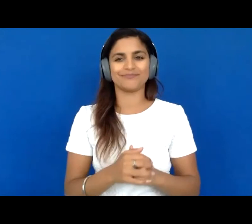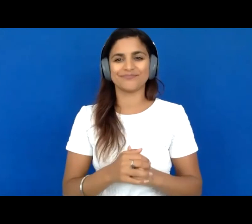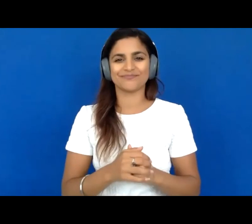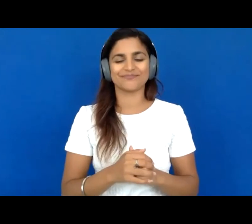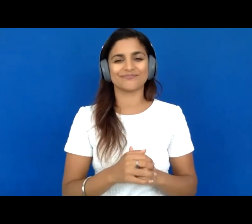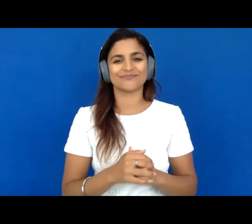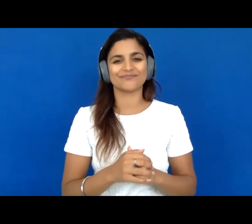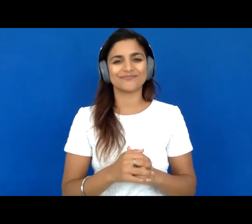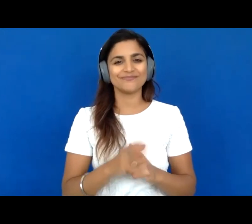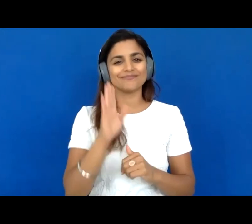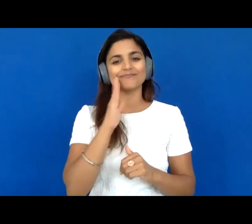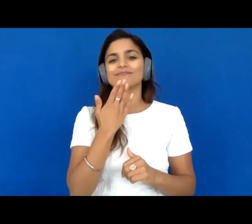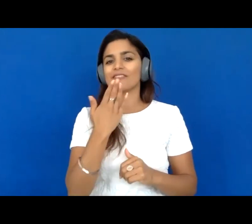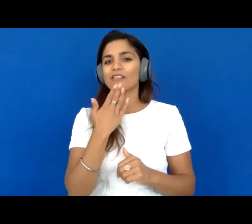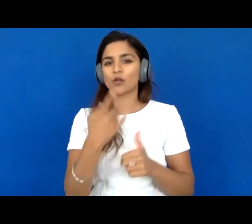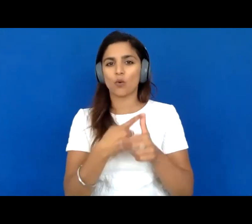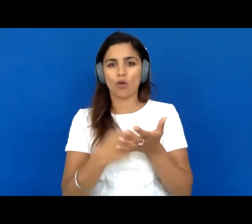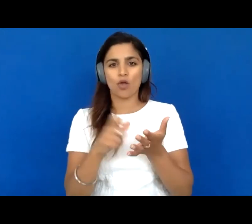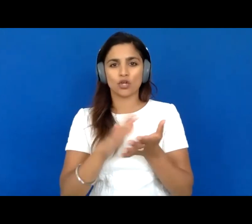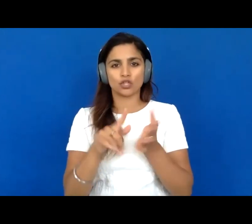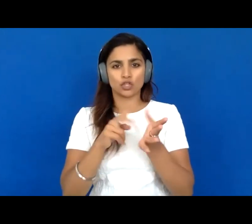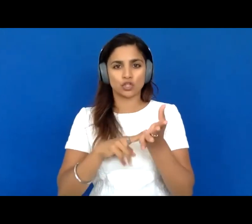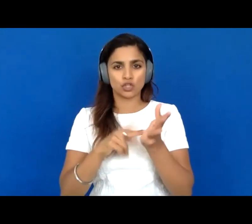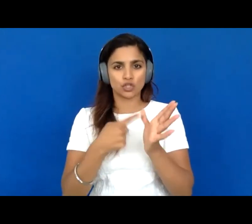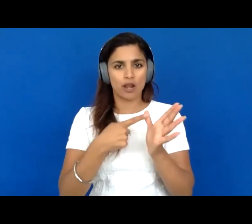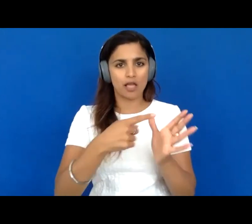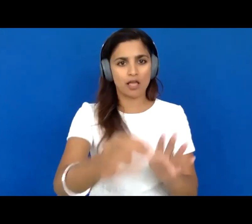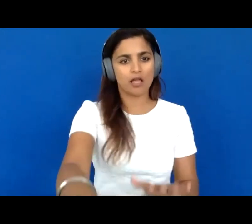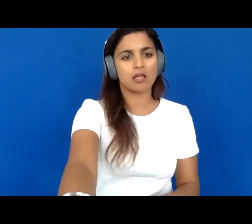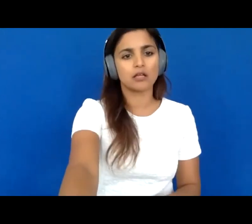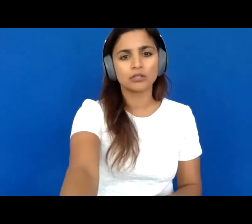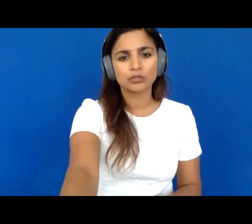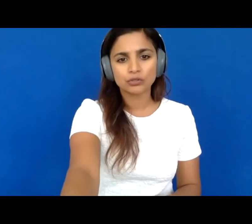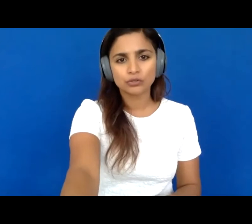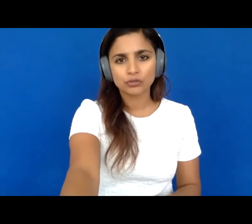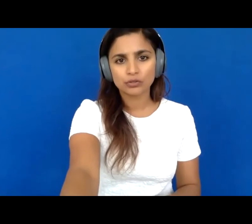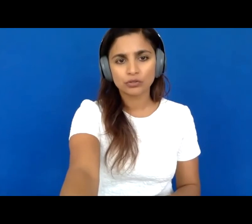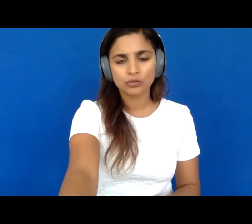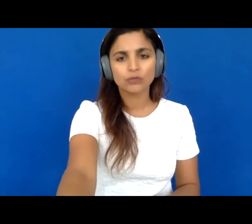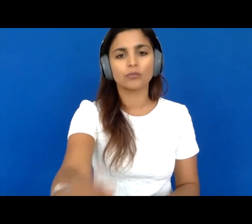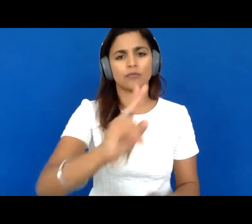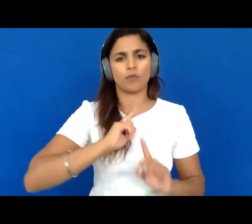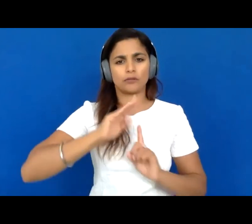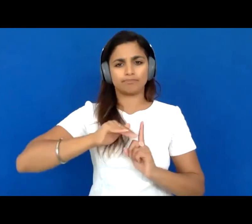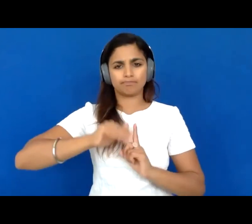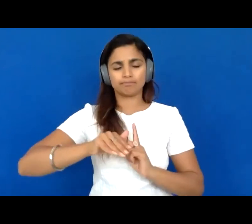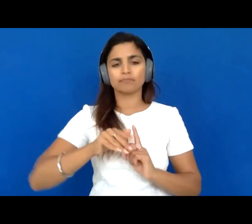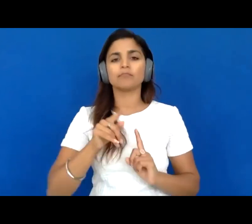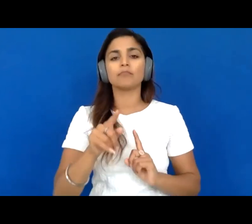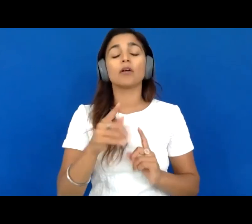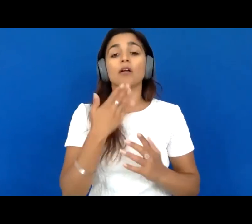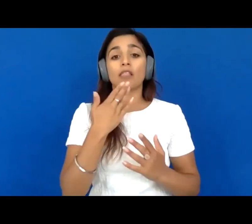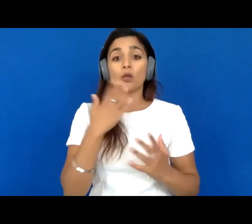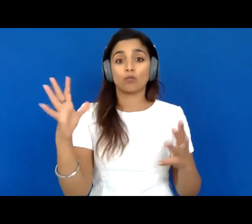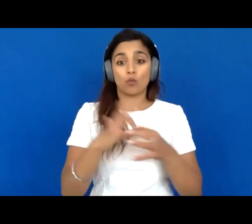you son bringing us all together I don't have a recording so I have to go live